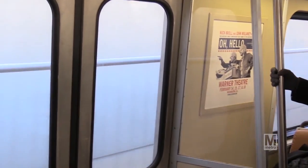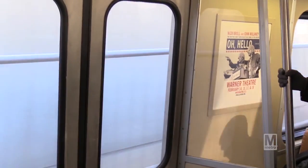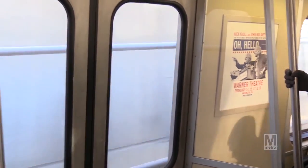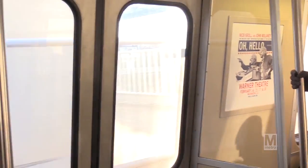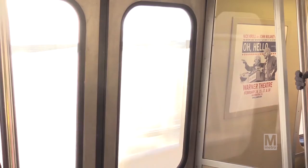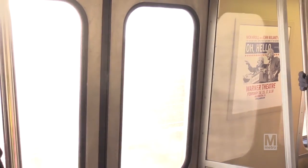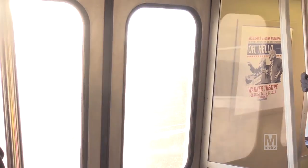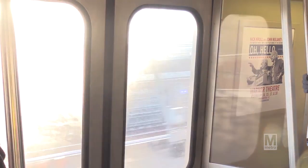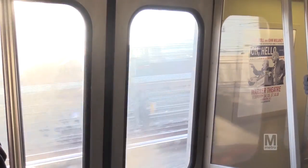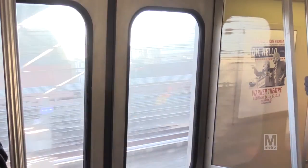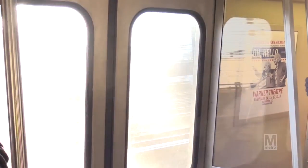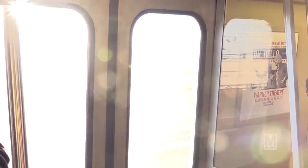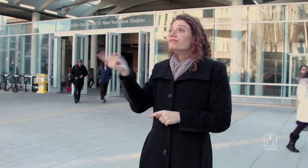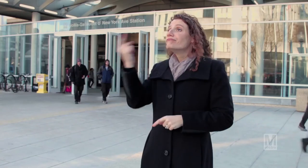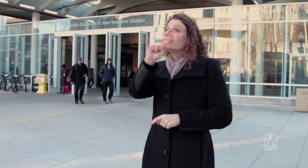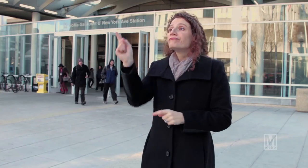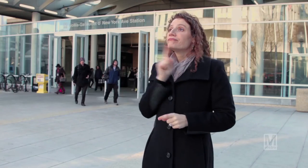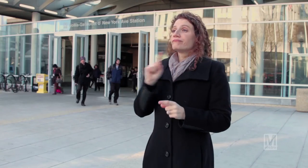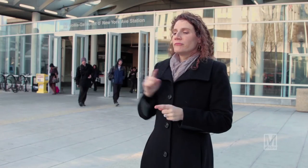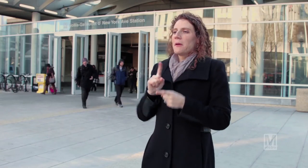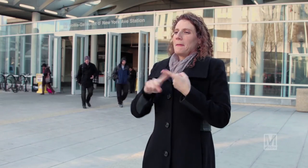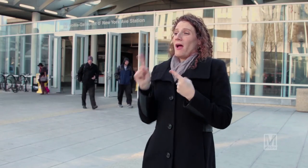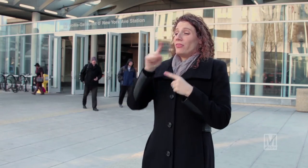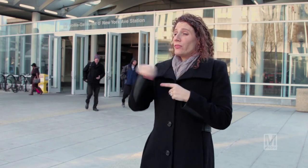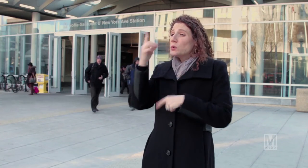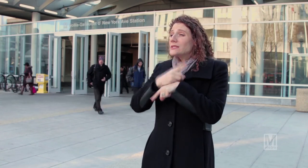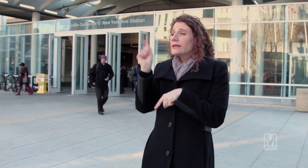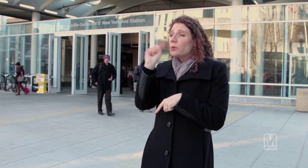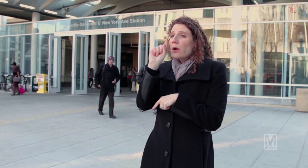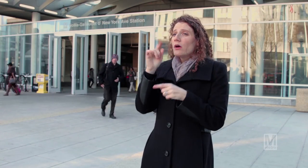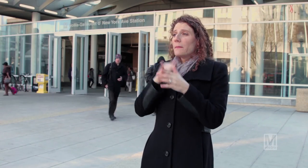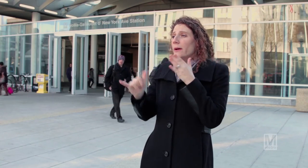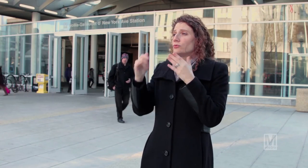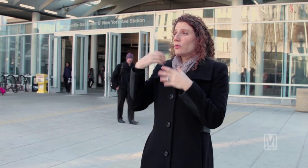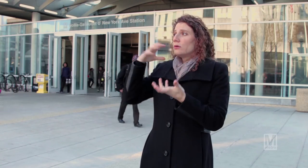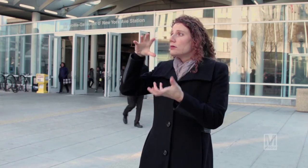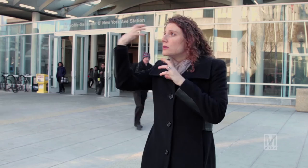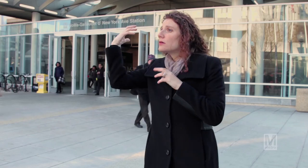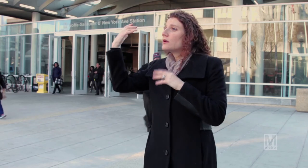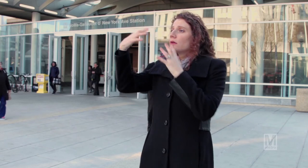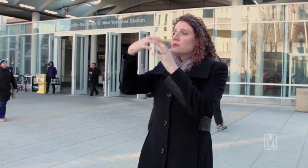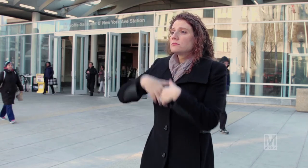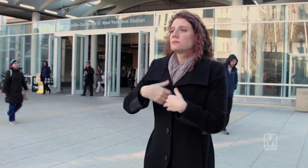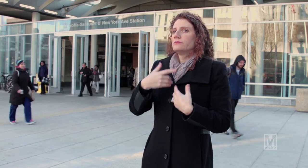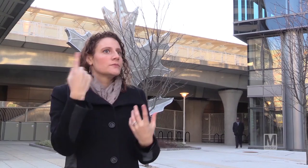I can get where I'm going easily, just a regular commute for a regular rider, but the days where there is some kind